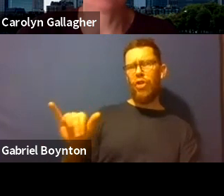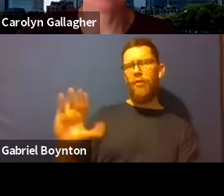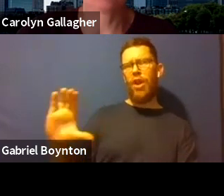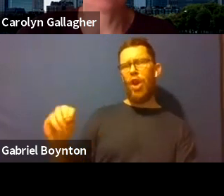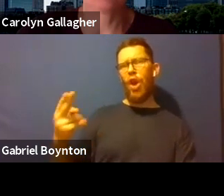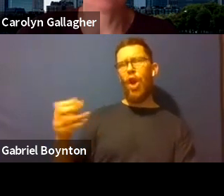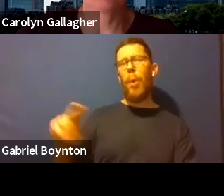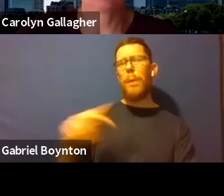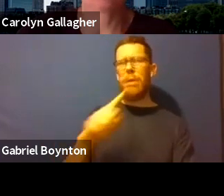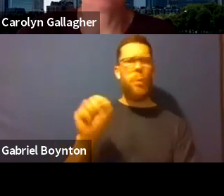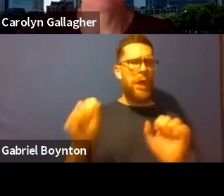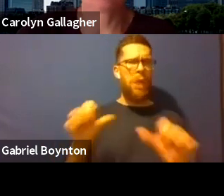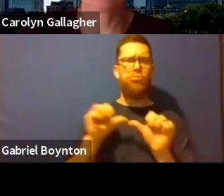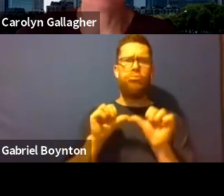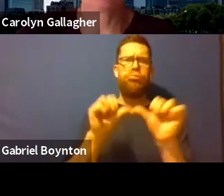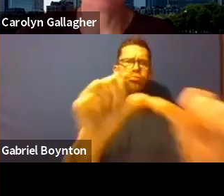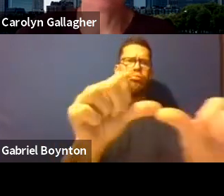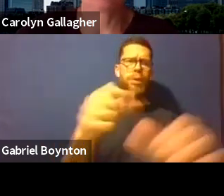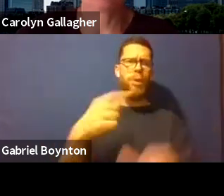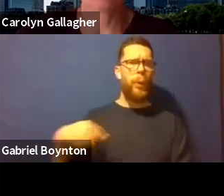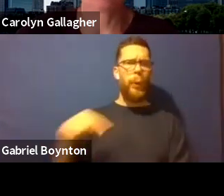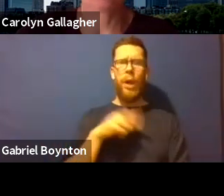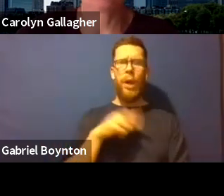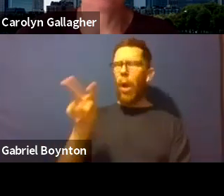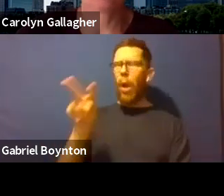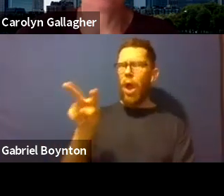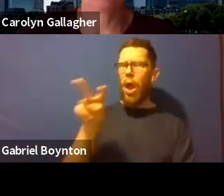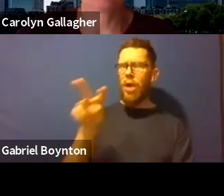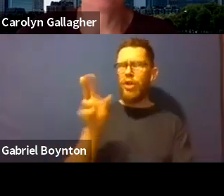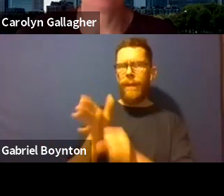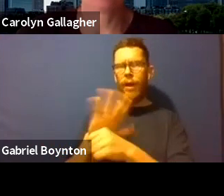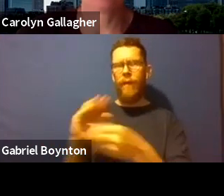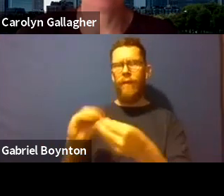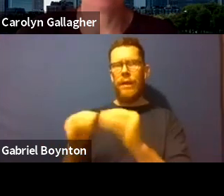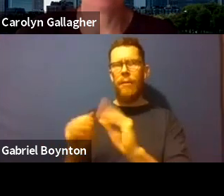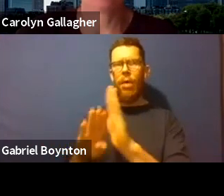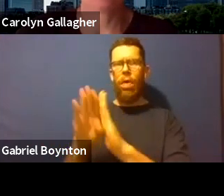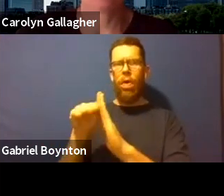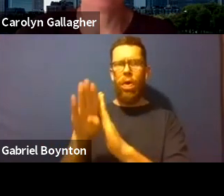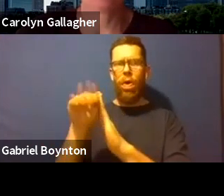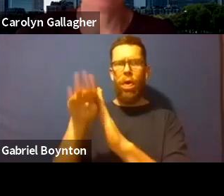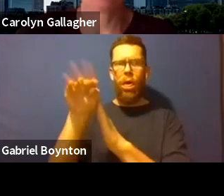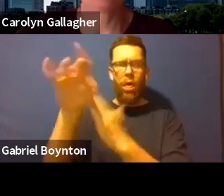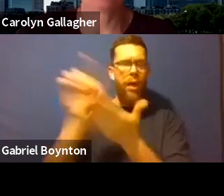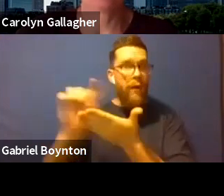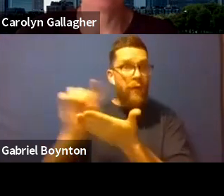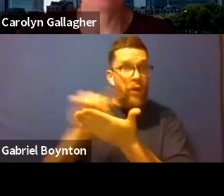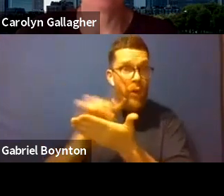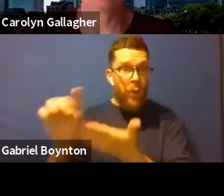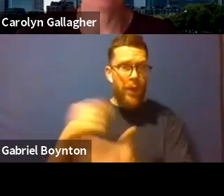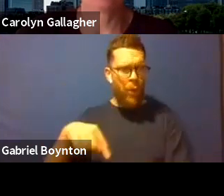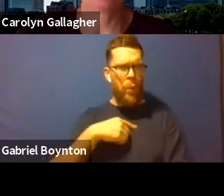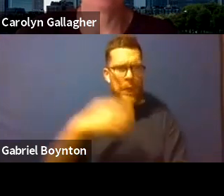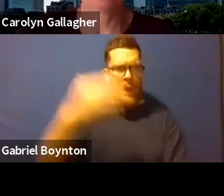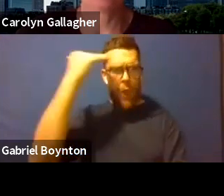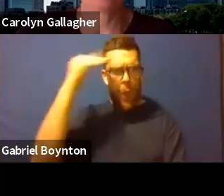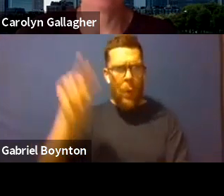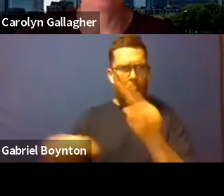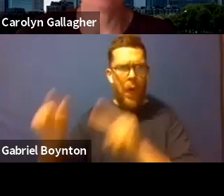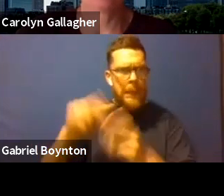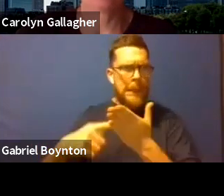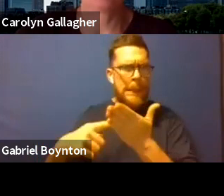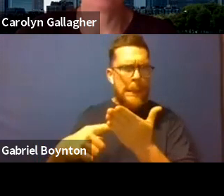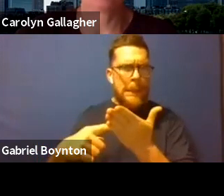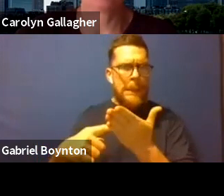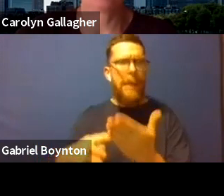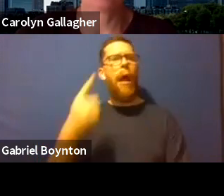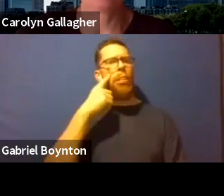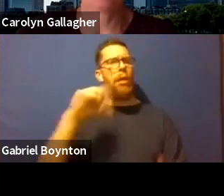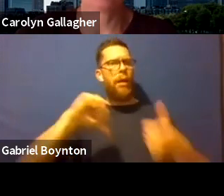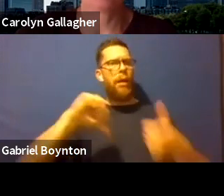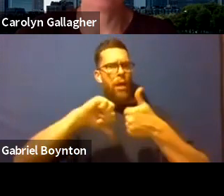Sheri Cohen: Listen, we're watching the numbers every week of what's going on, you know, we send that information out around to everybody, we're watching this, we're talking about it. I think we just keep a hybrid ongoing until, until